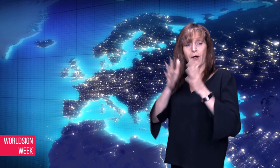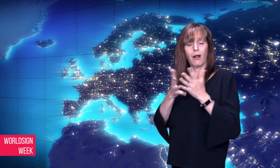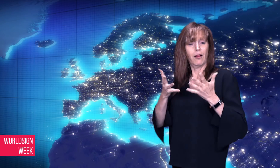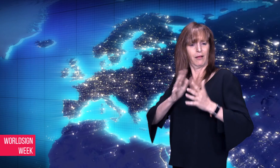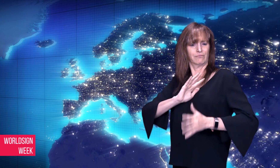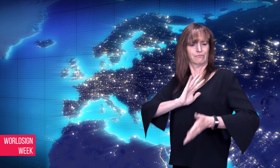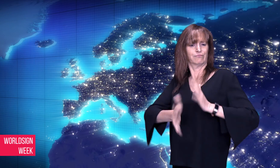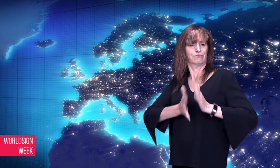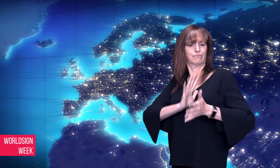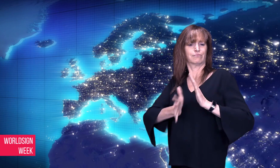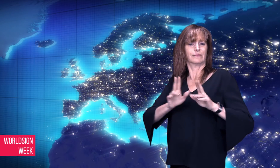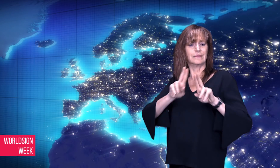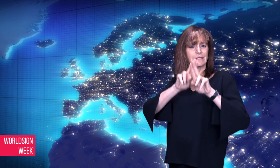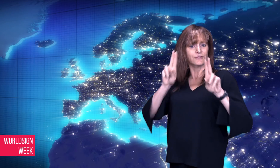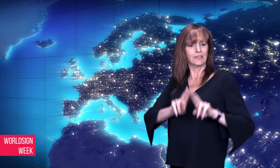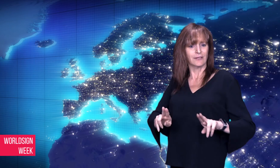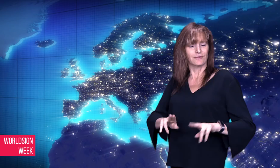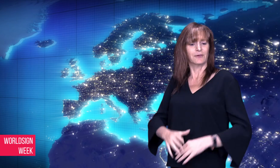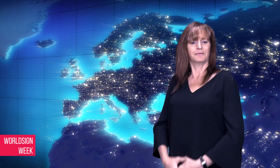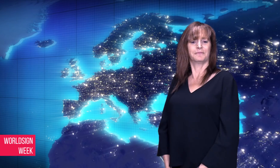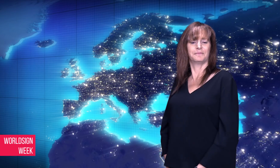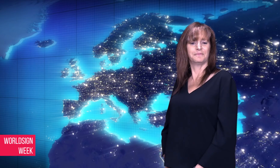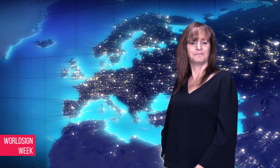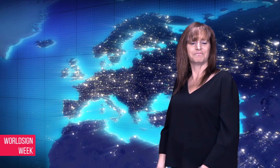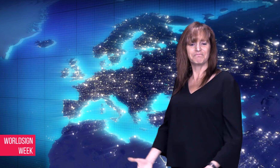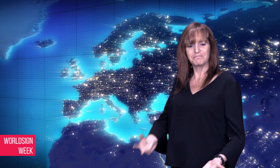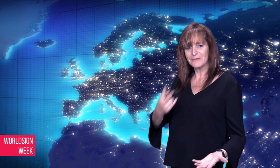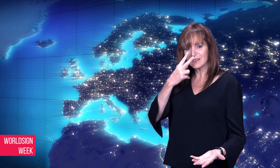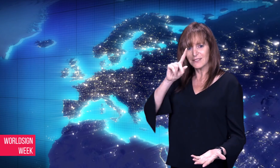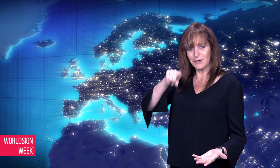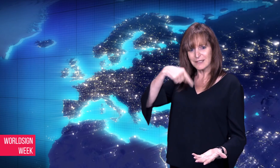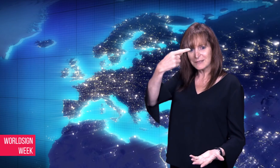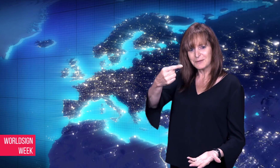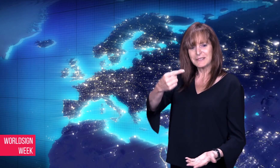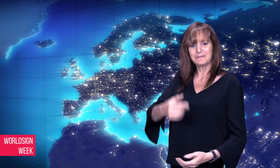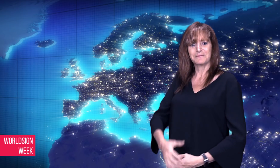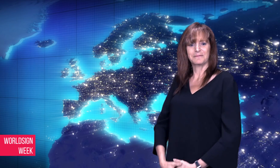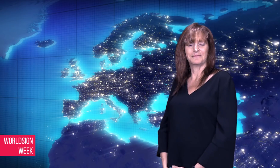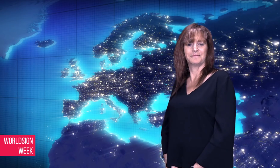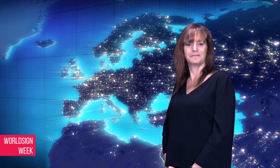all in International Sign. See you next week.